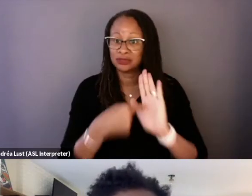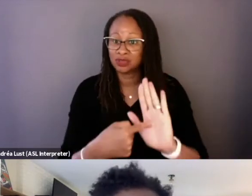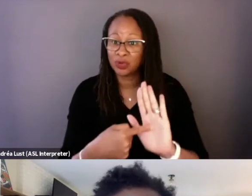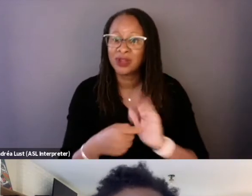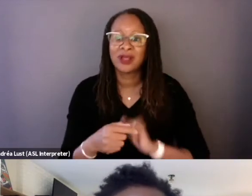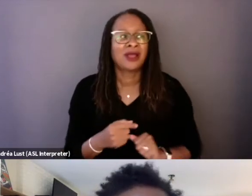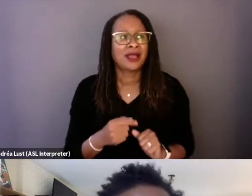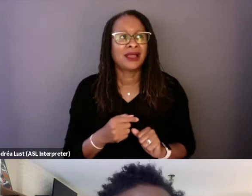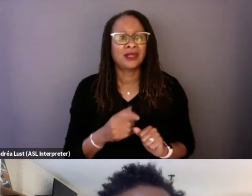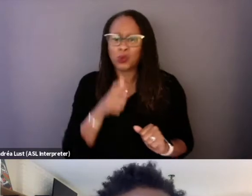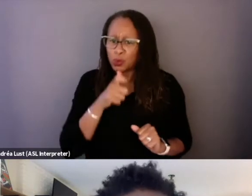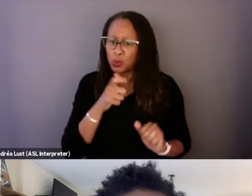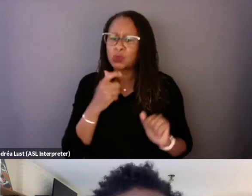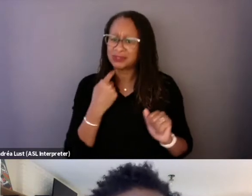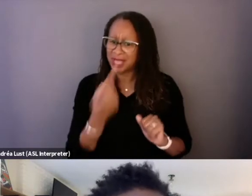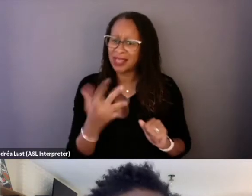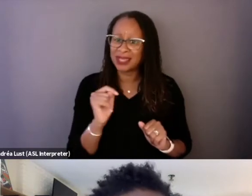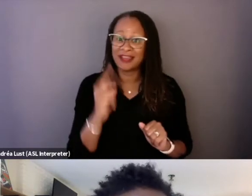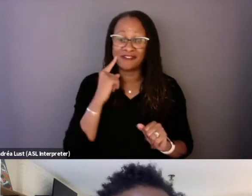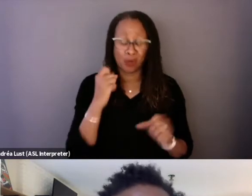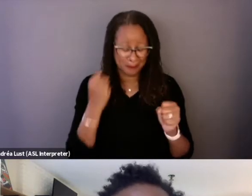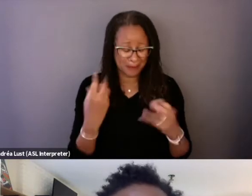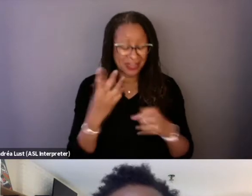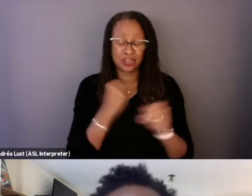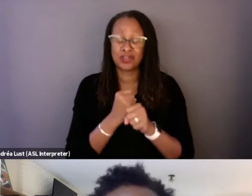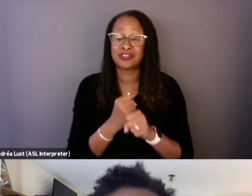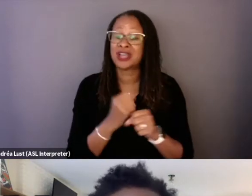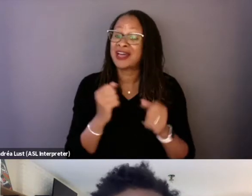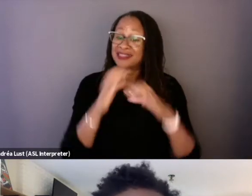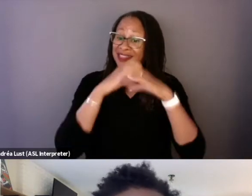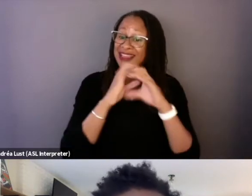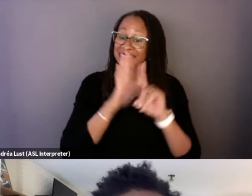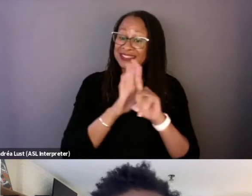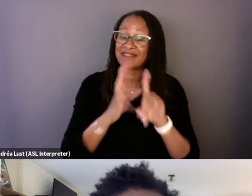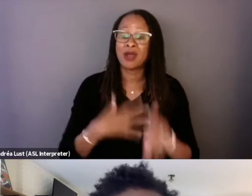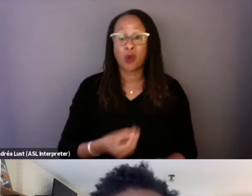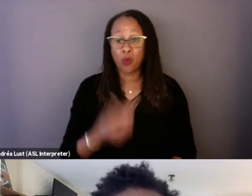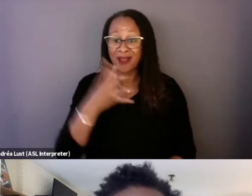Which of course for years has been through a lens of, you know, a white male lens.